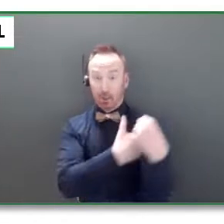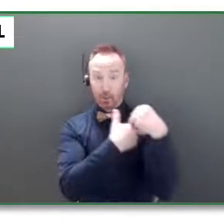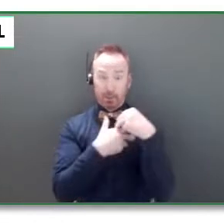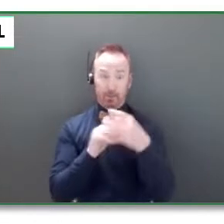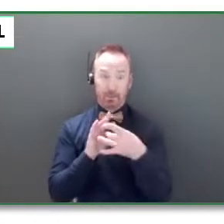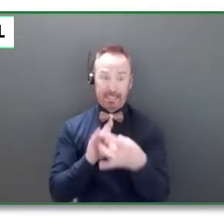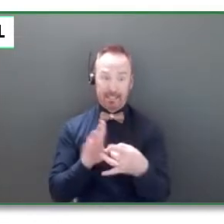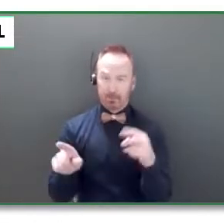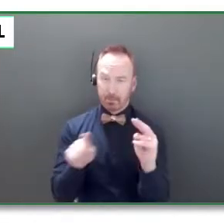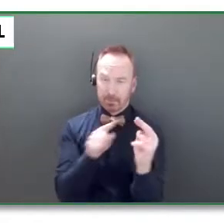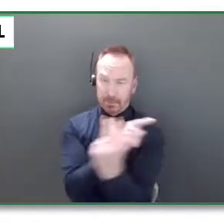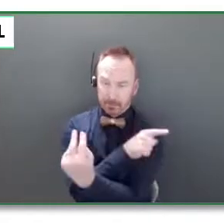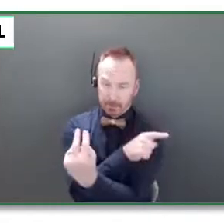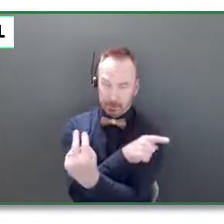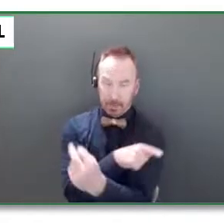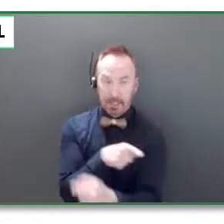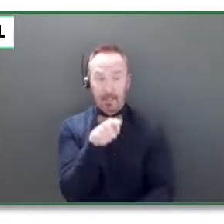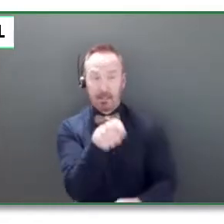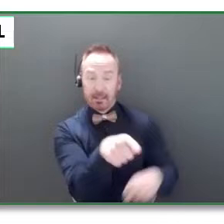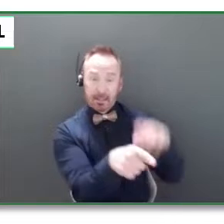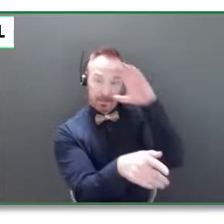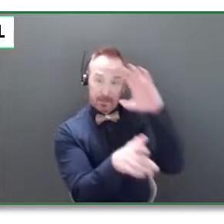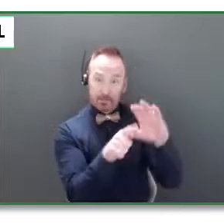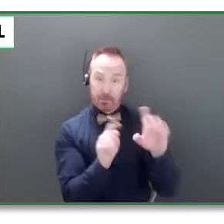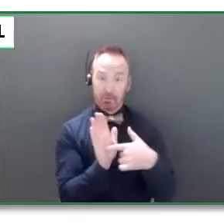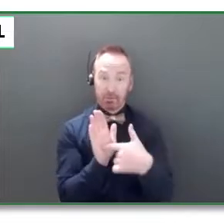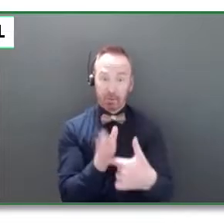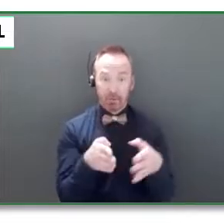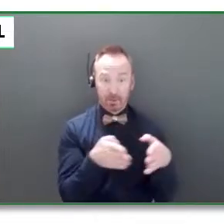The picture here shows a trail base beside a stream through a forest and